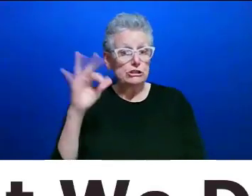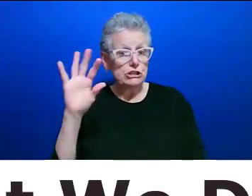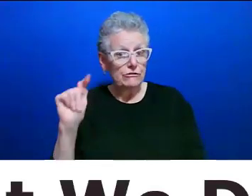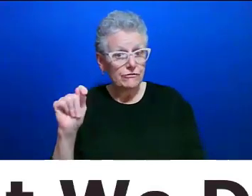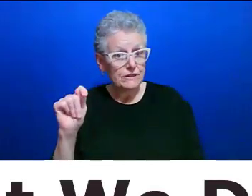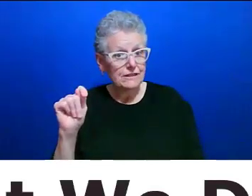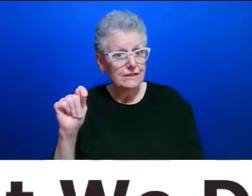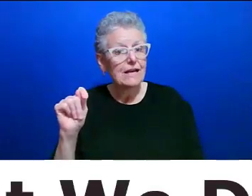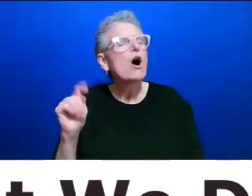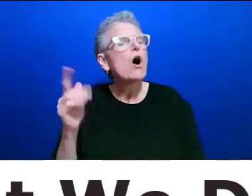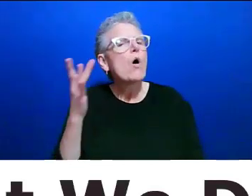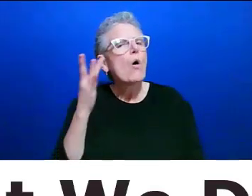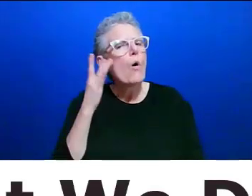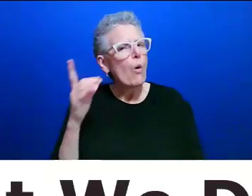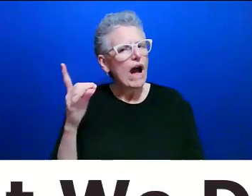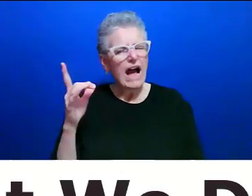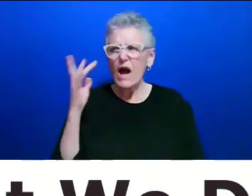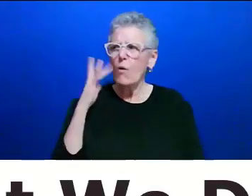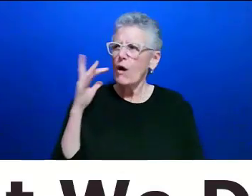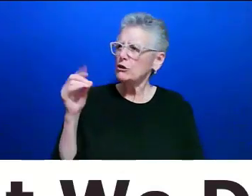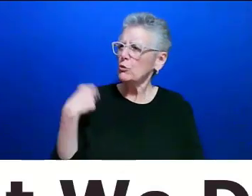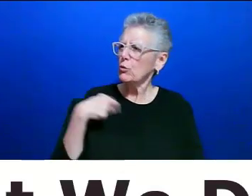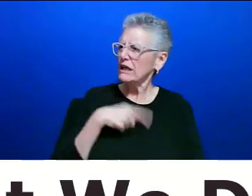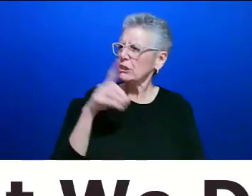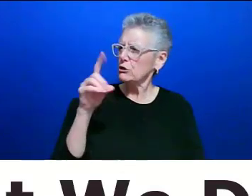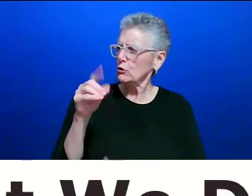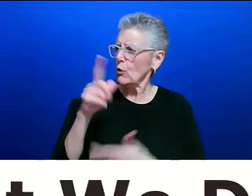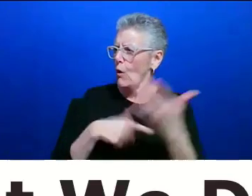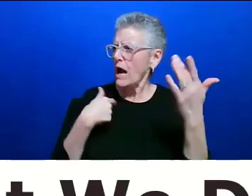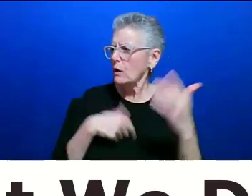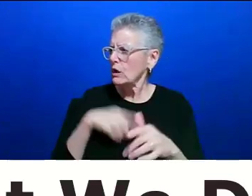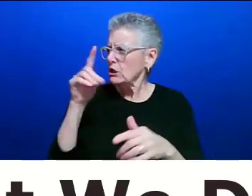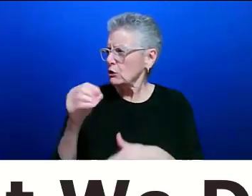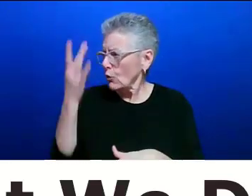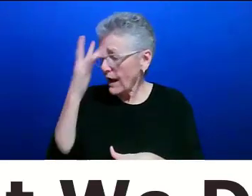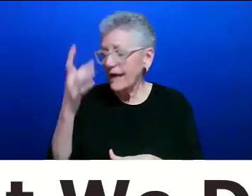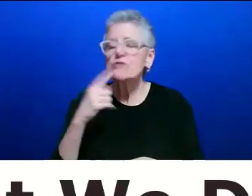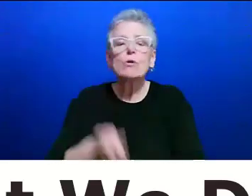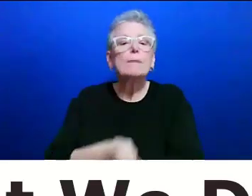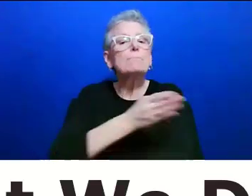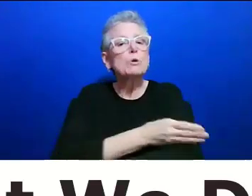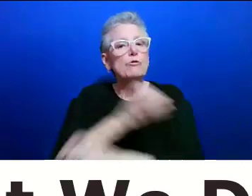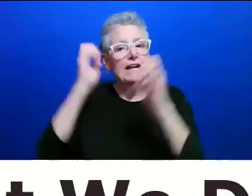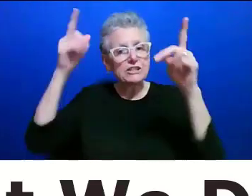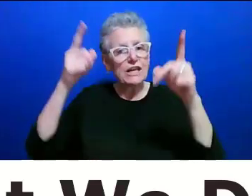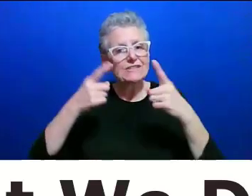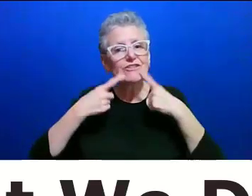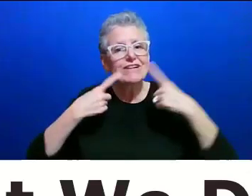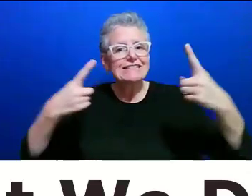why do we do what we do? And it's really to improve the educational outcomes of all learners